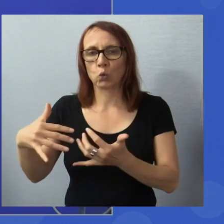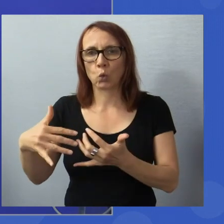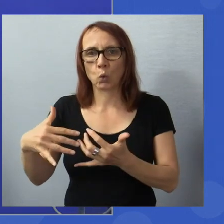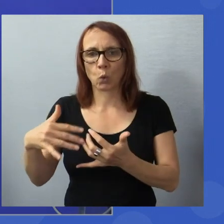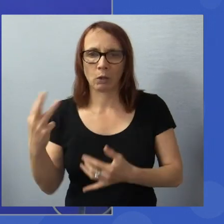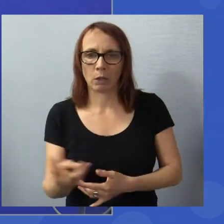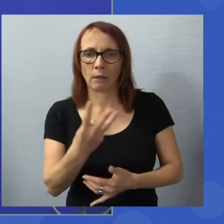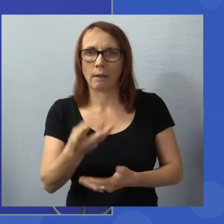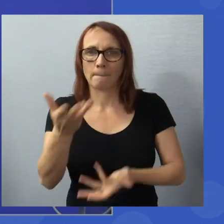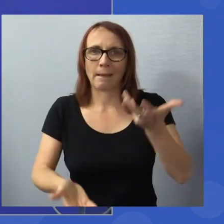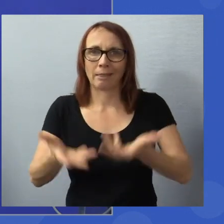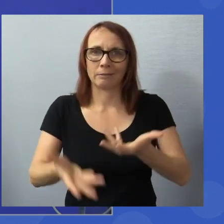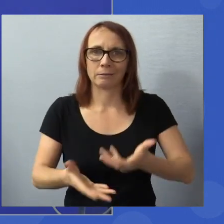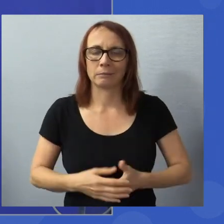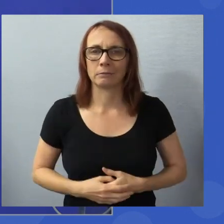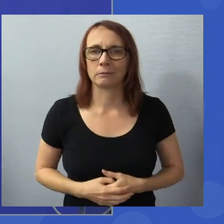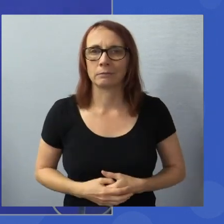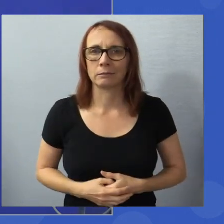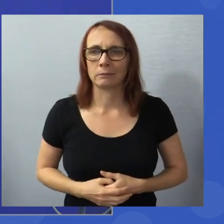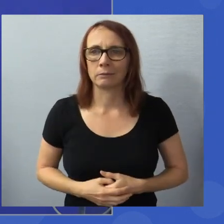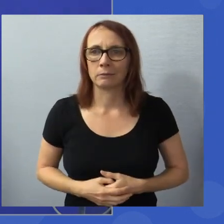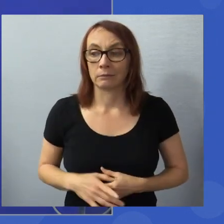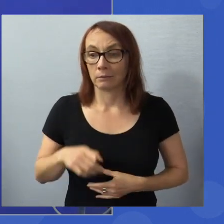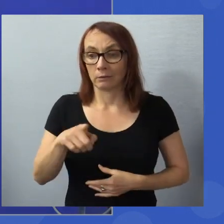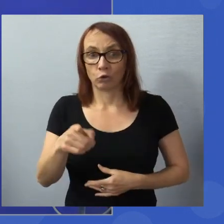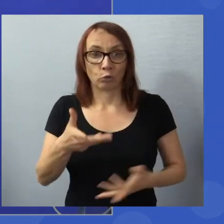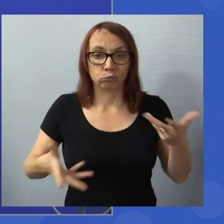and you talked a lot about priority areas of action in relation to that